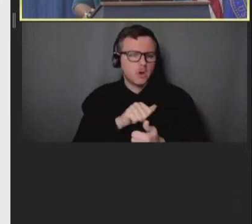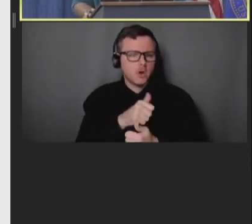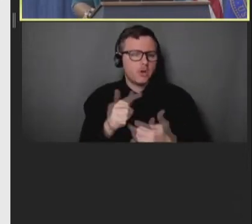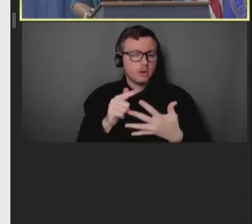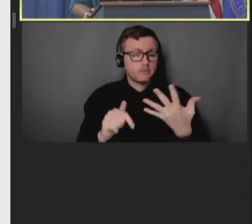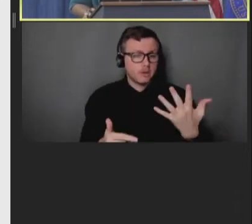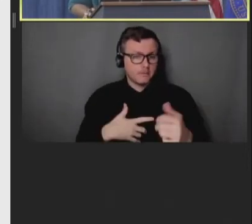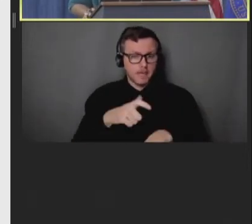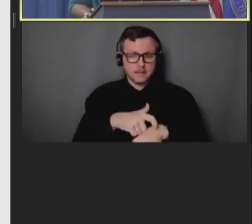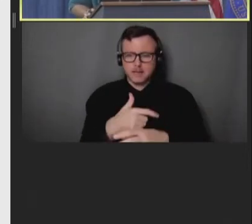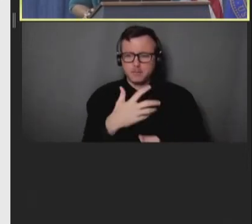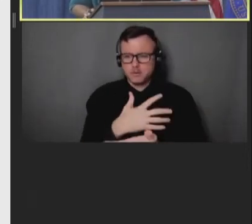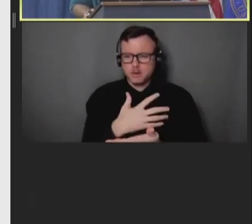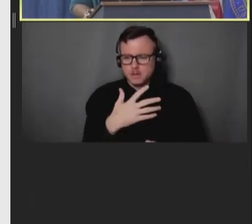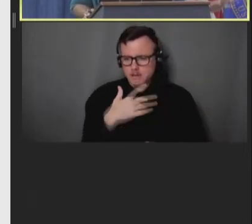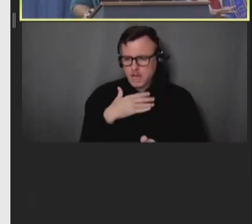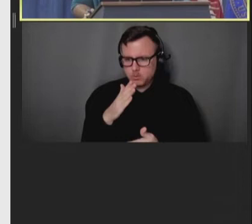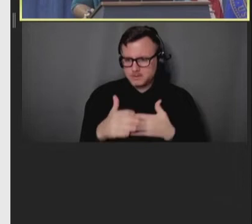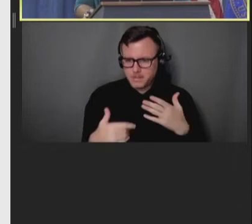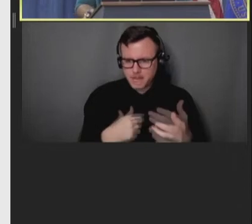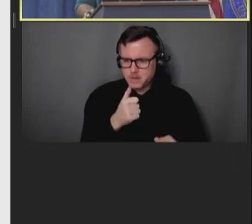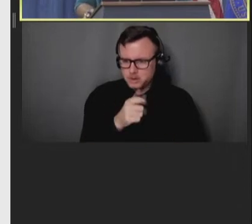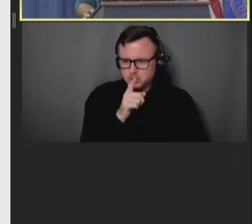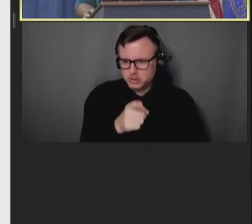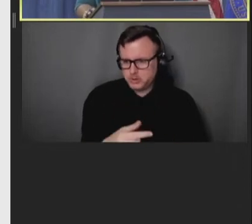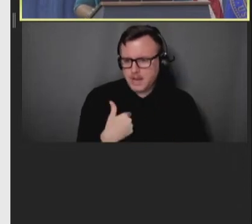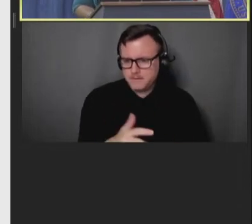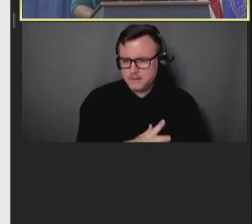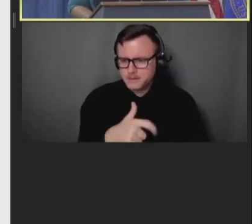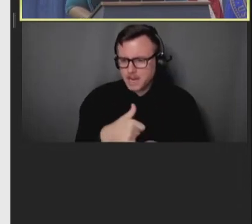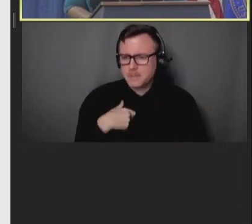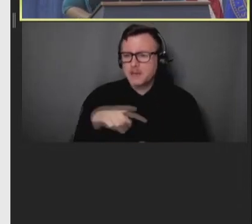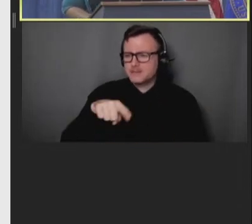my time, because I don't know how long I've been talking, and I want my friends here to be able to